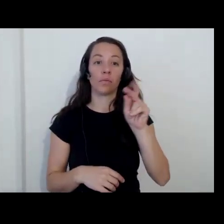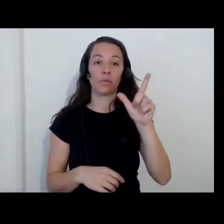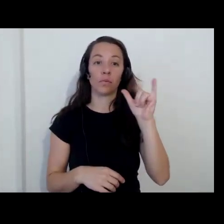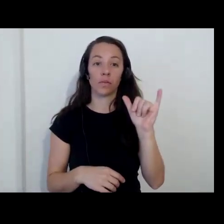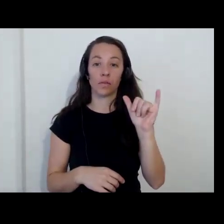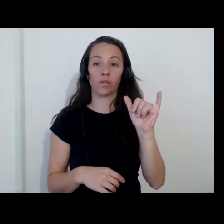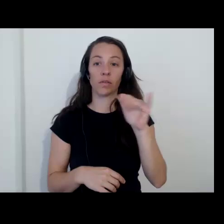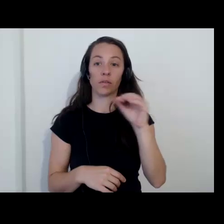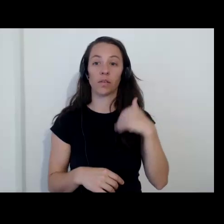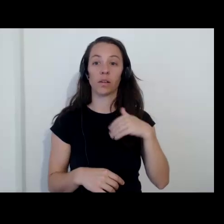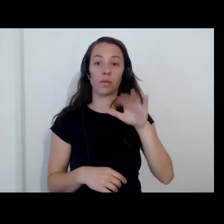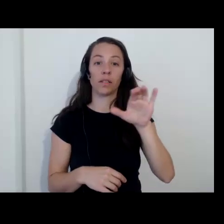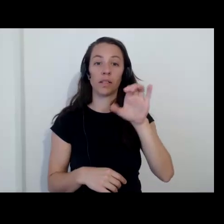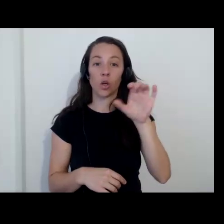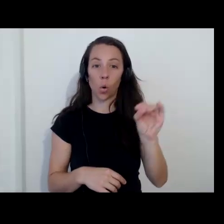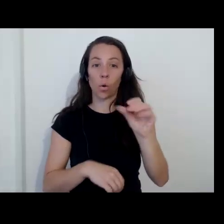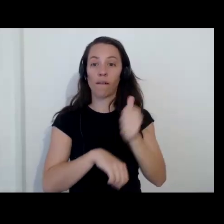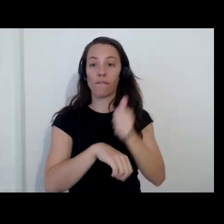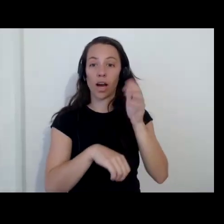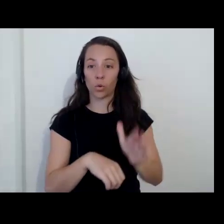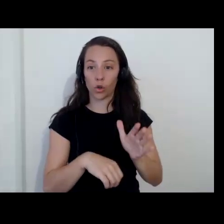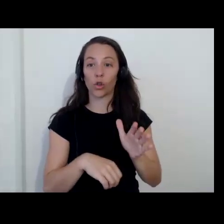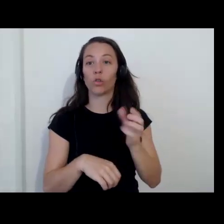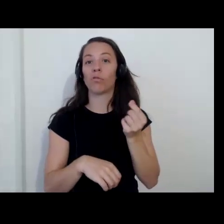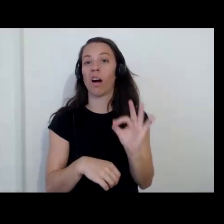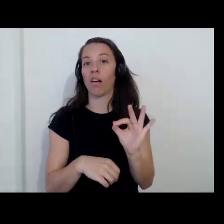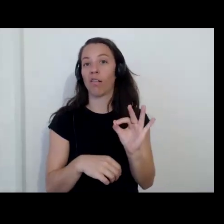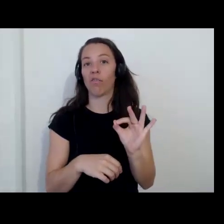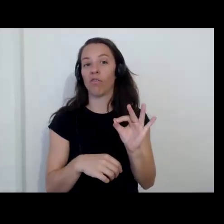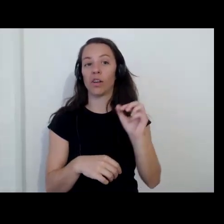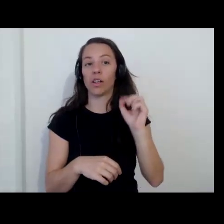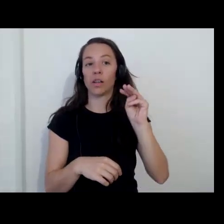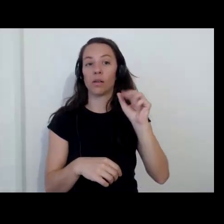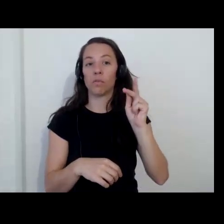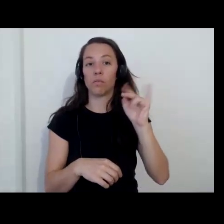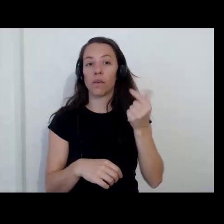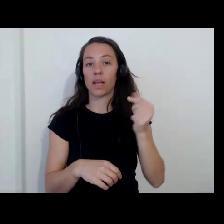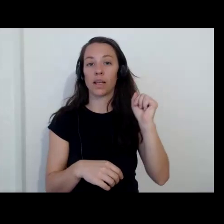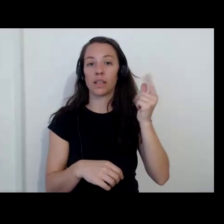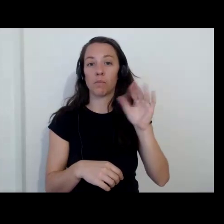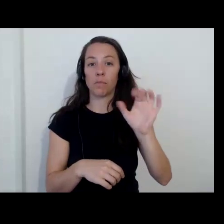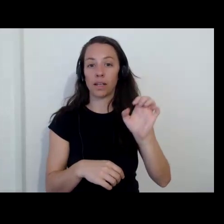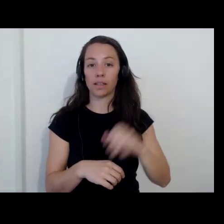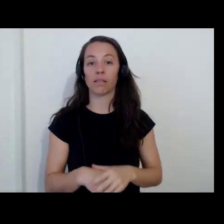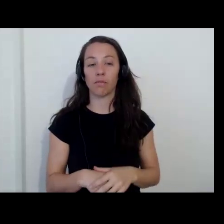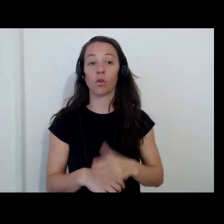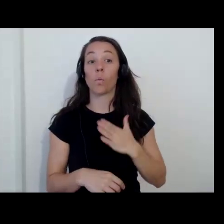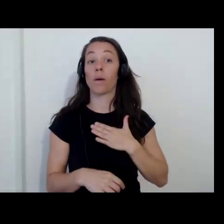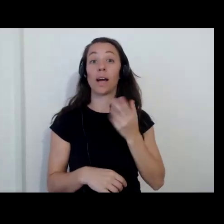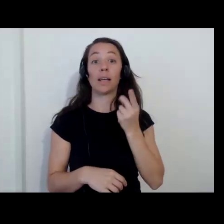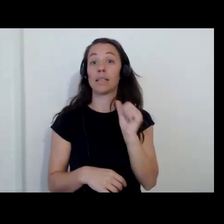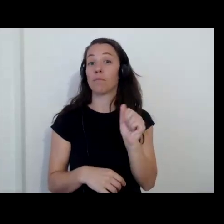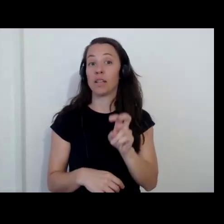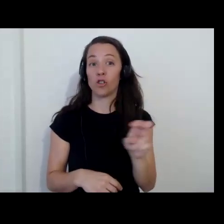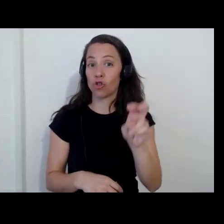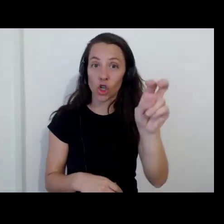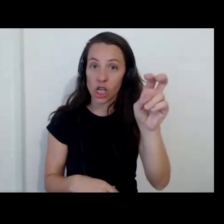And a bit of my disability journey. So starting a business was never the plan.